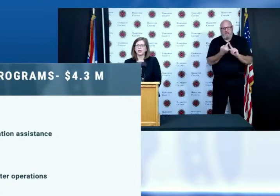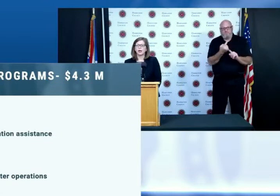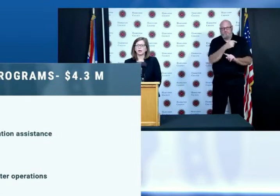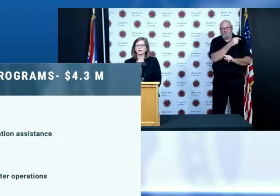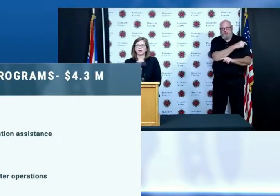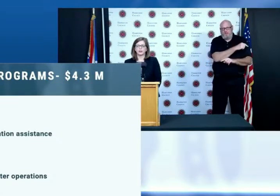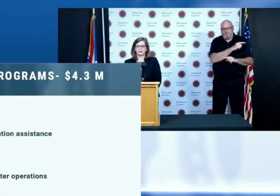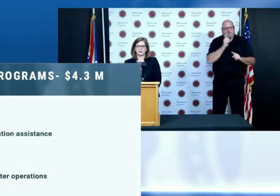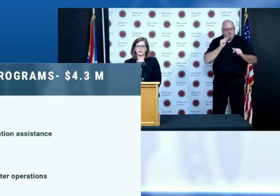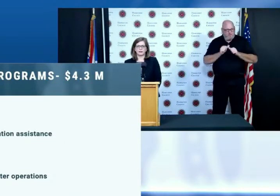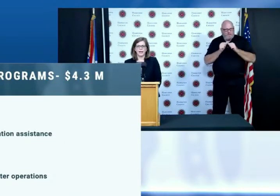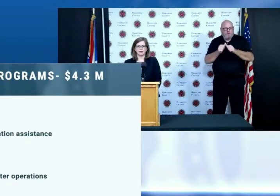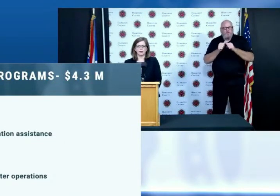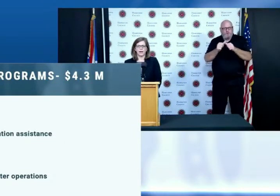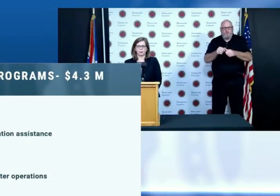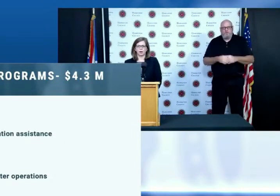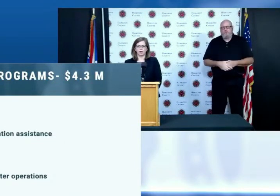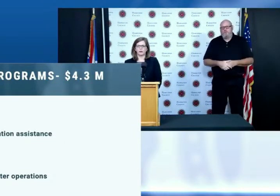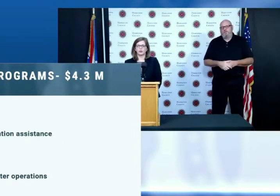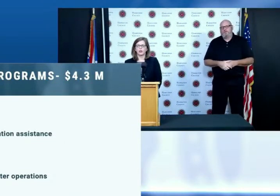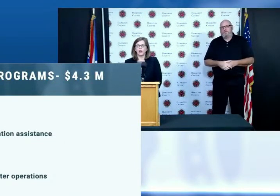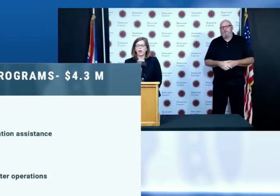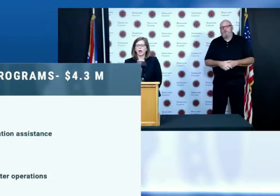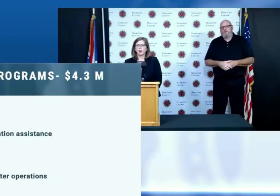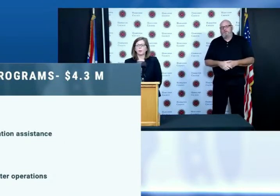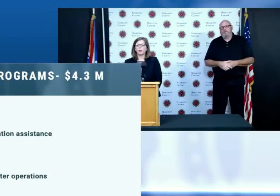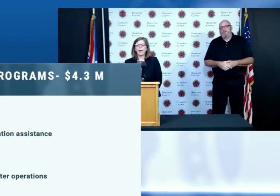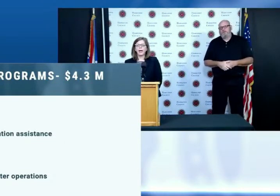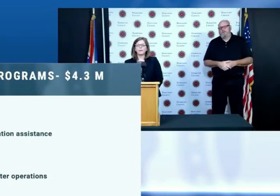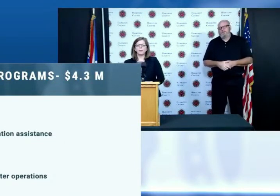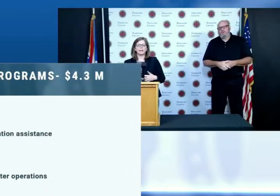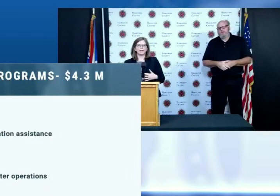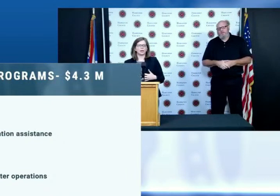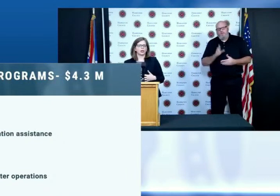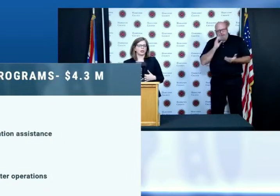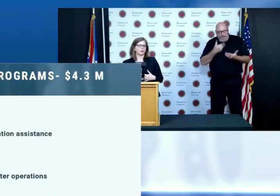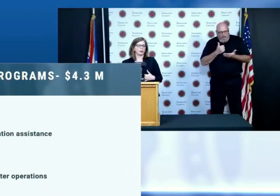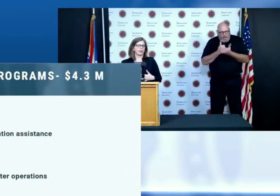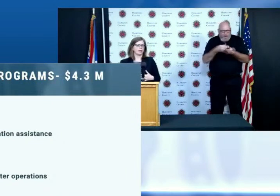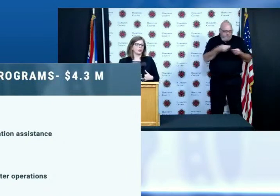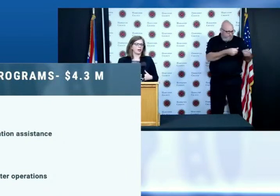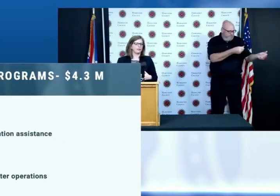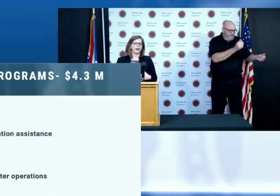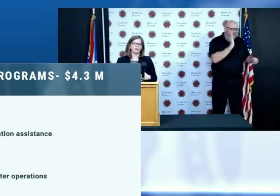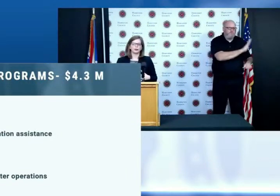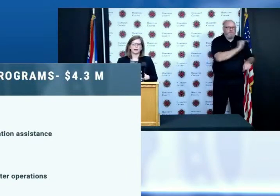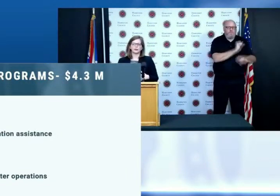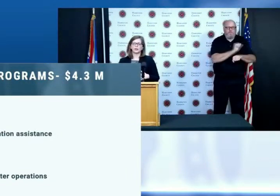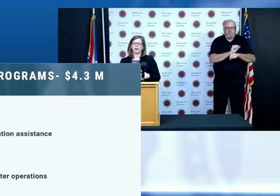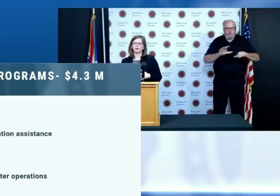assistance in that in that regards we have money in our CARES plan 500,000